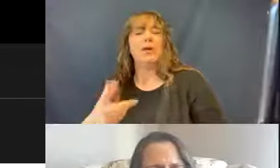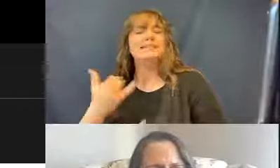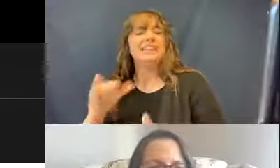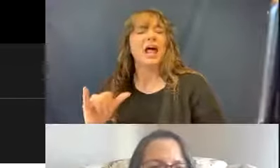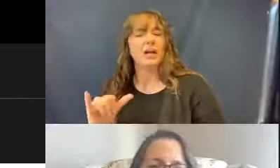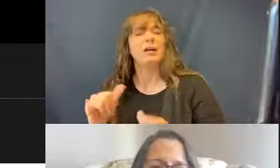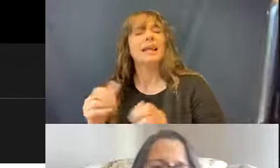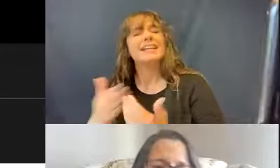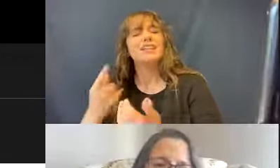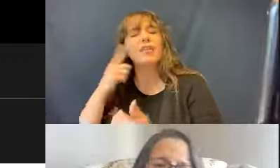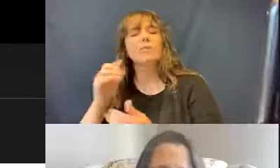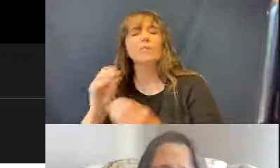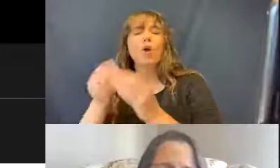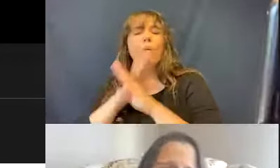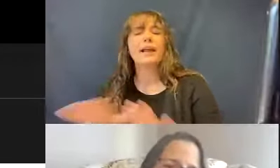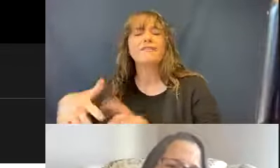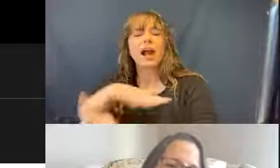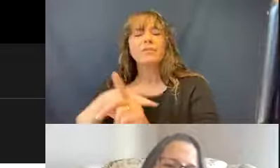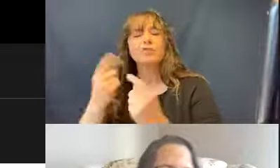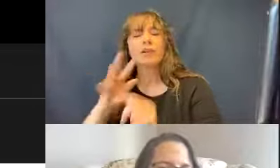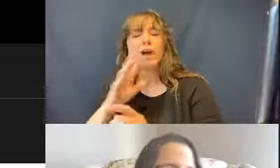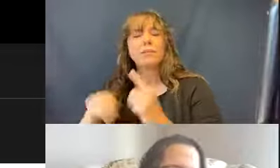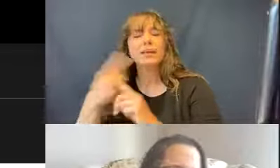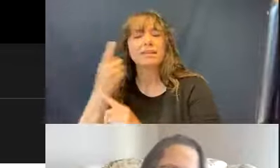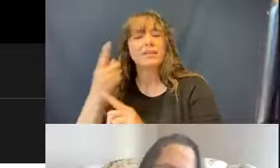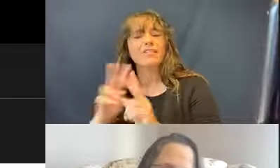when we're trying to talk about something really serious. So we tend to pay attention